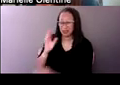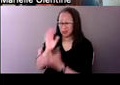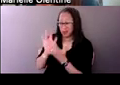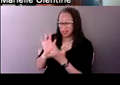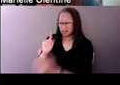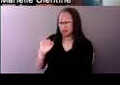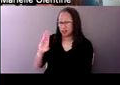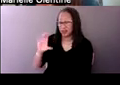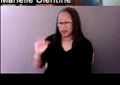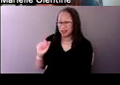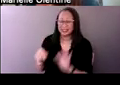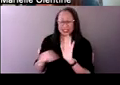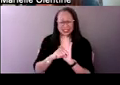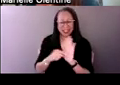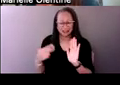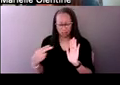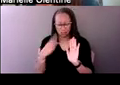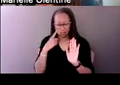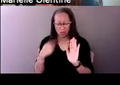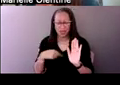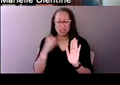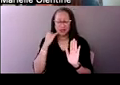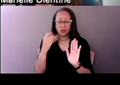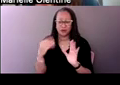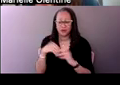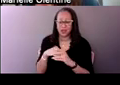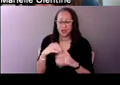travel bank for future festivals. And it's also just